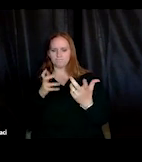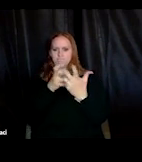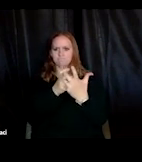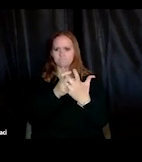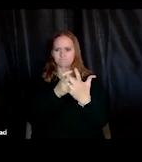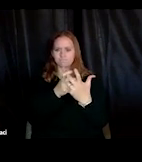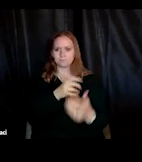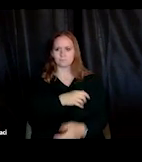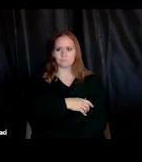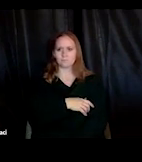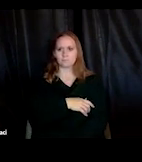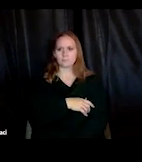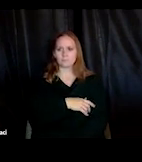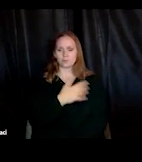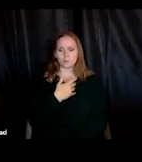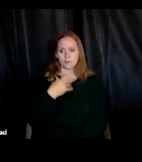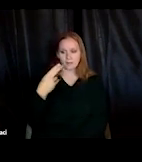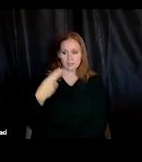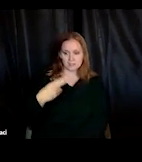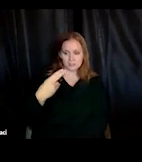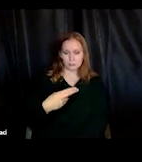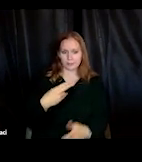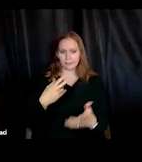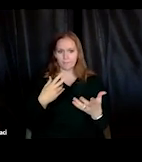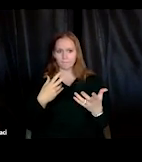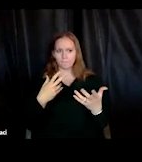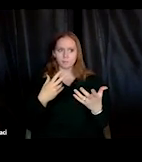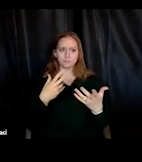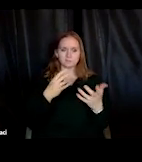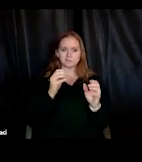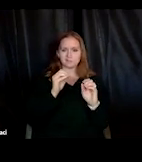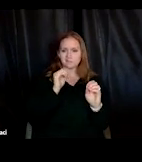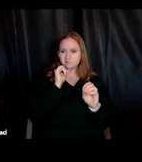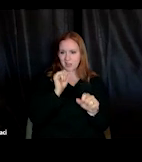having a history of not being employed over time. And so what this particular program does